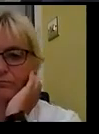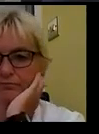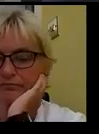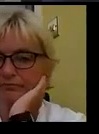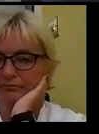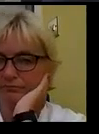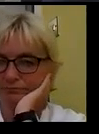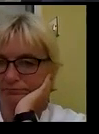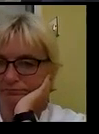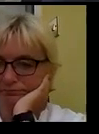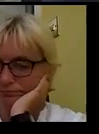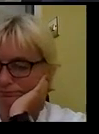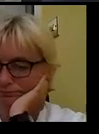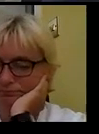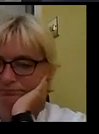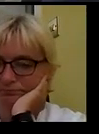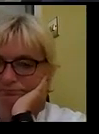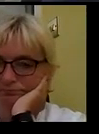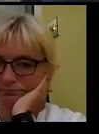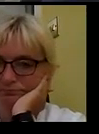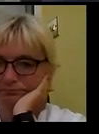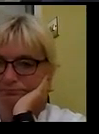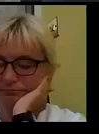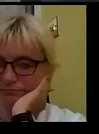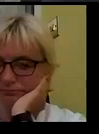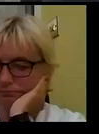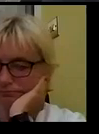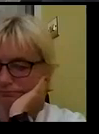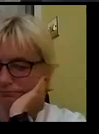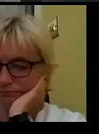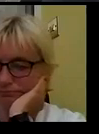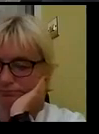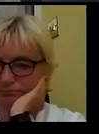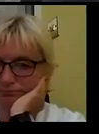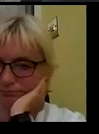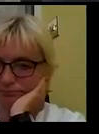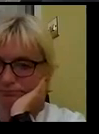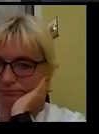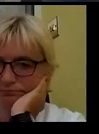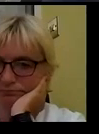and that people can go back to something like normality secondly workplaces